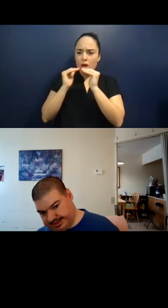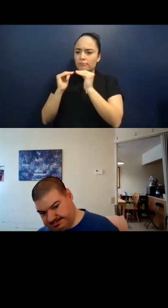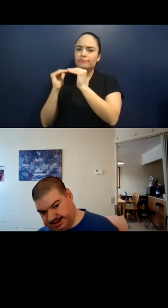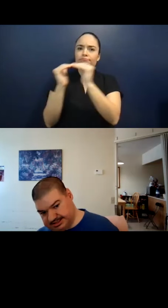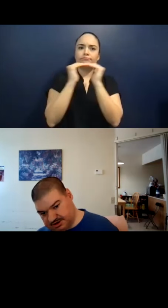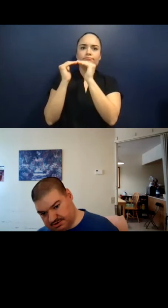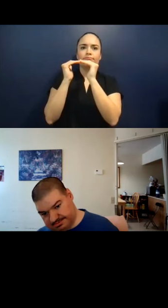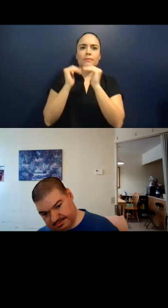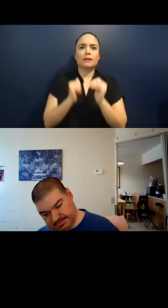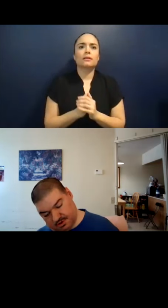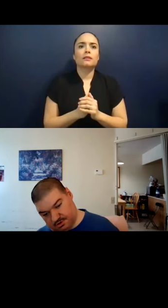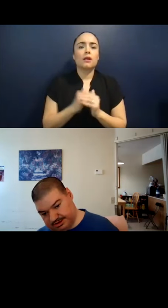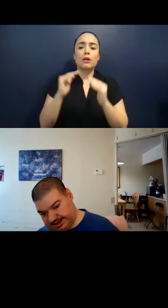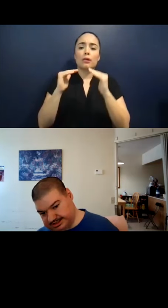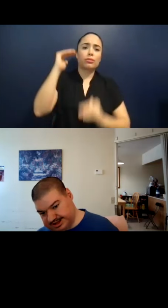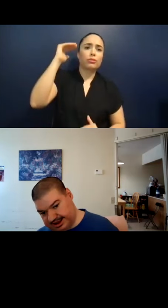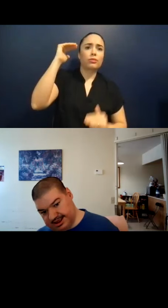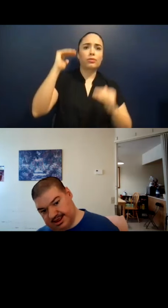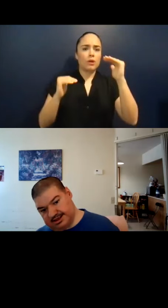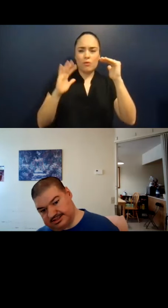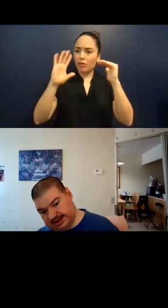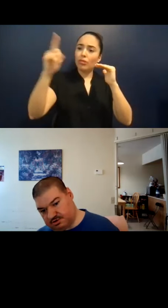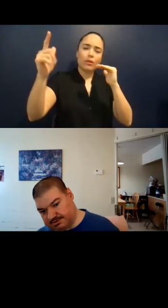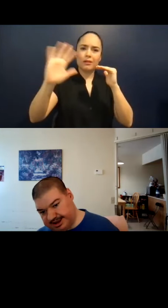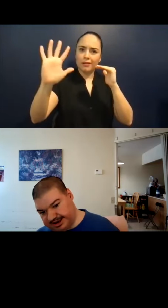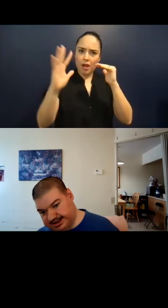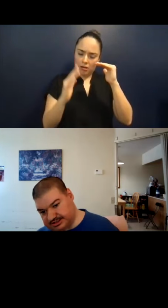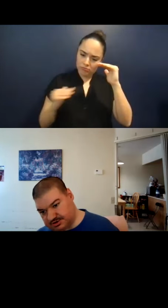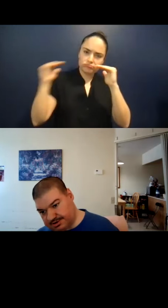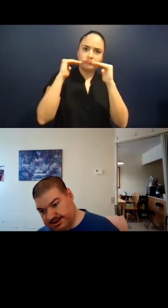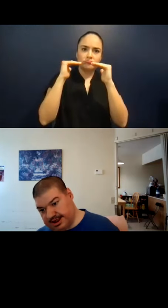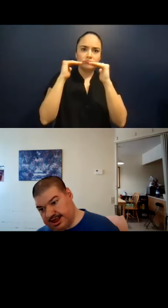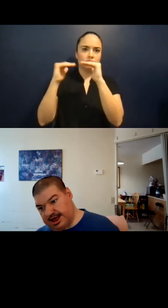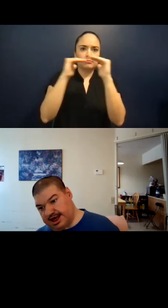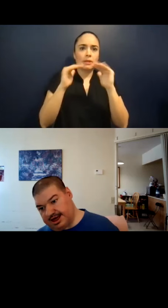Canadians with medical conditions with chronic care